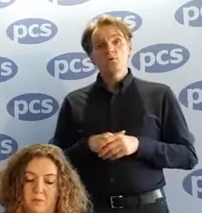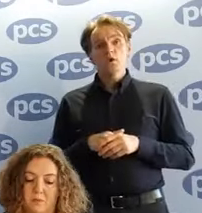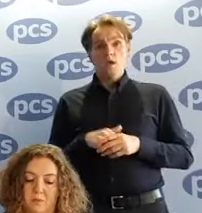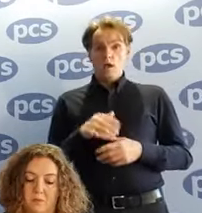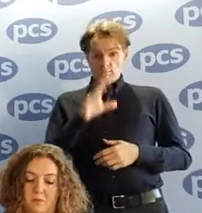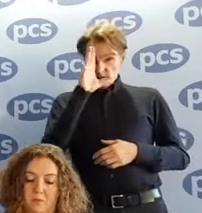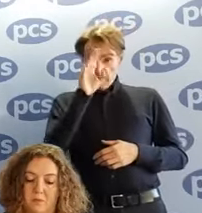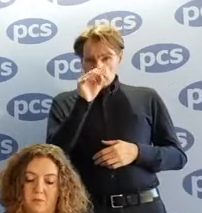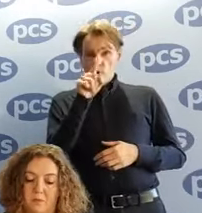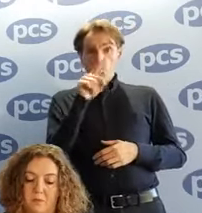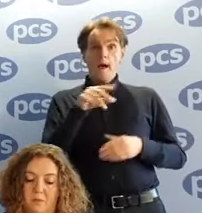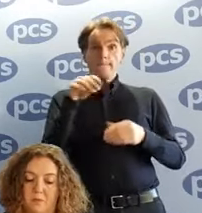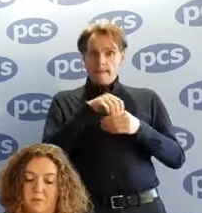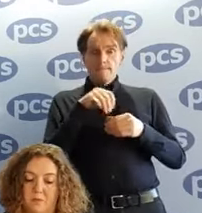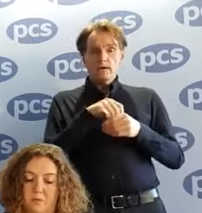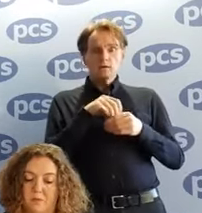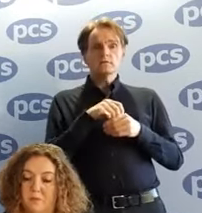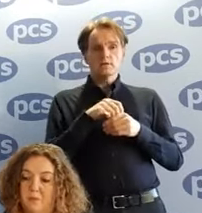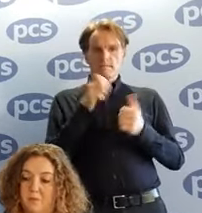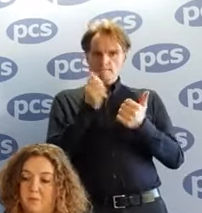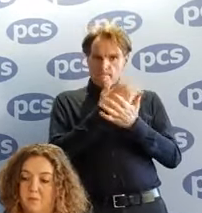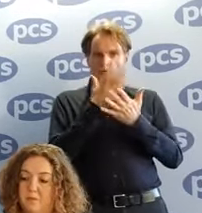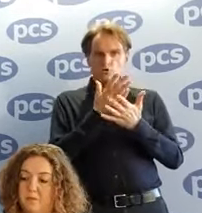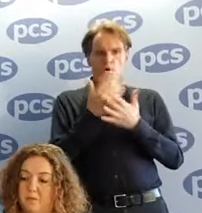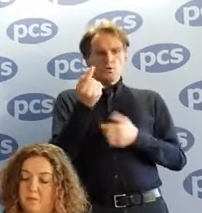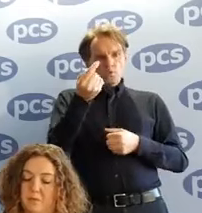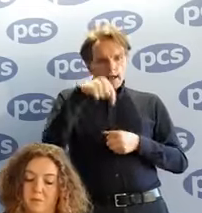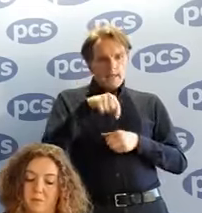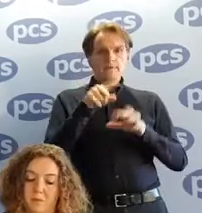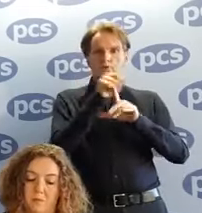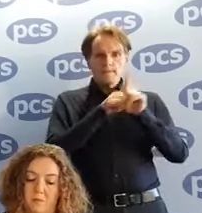mandating meetings that are held in advance of the conference and to